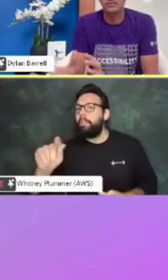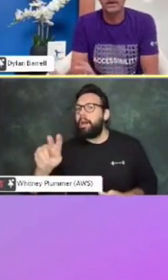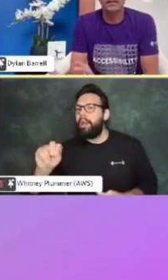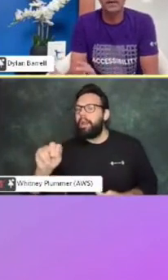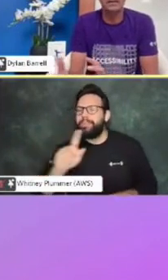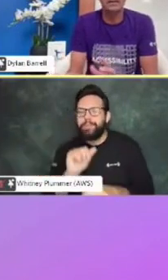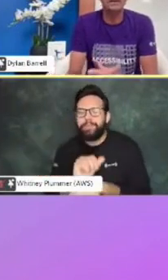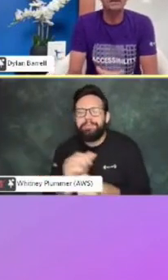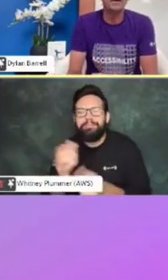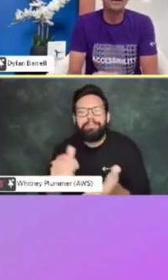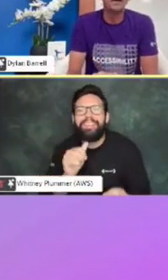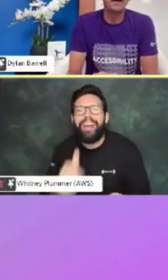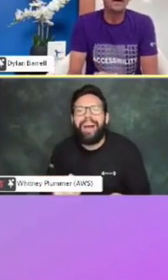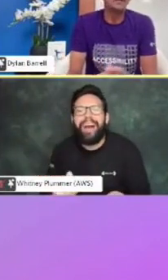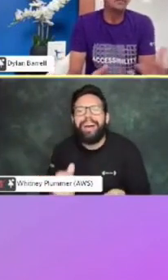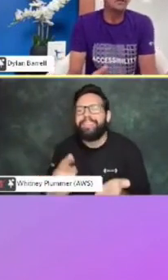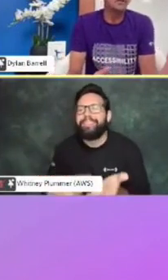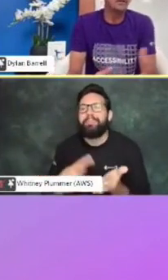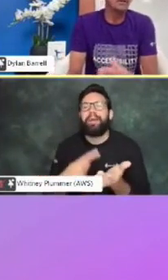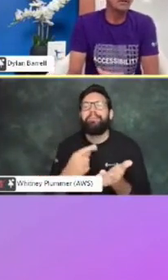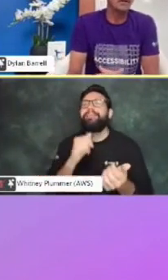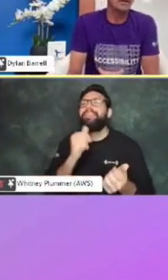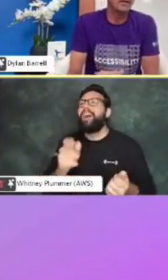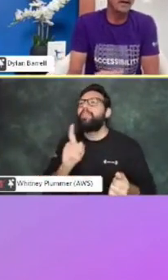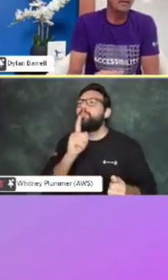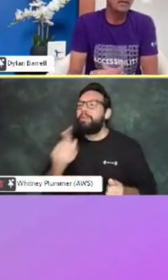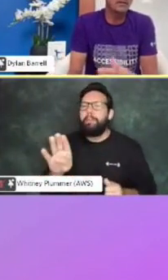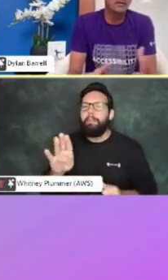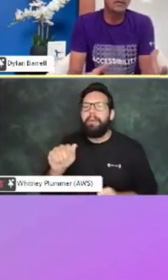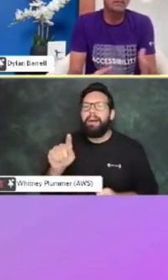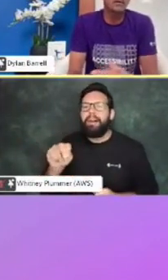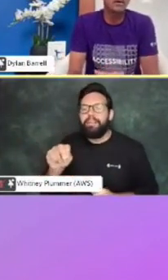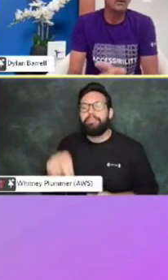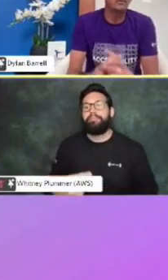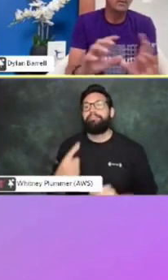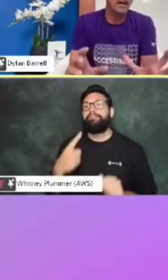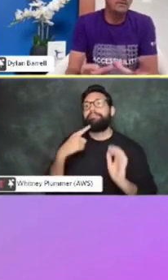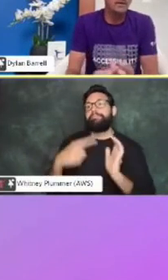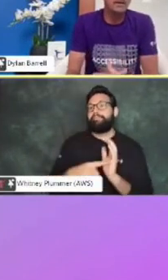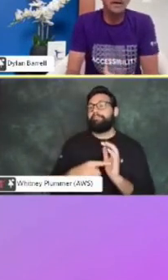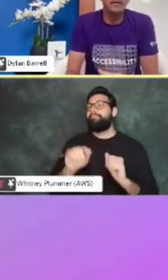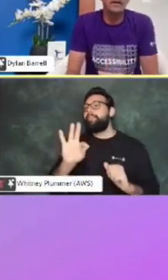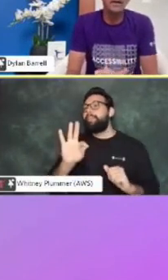and should behave like a button. Just because something looks like a tab list, for example, with tabs inside of it,